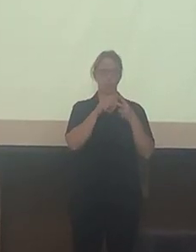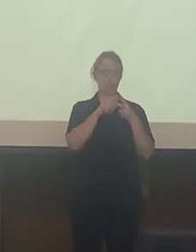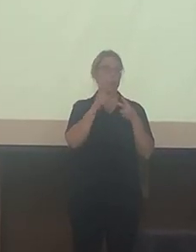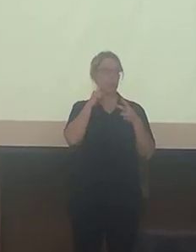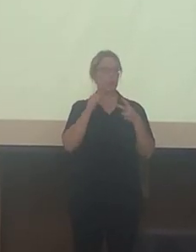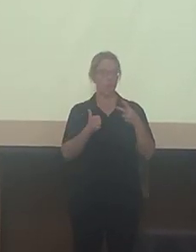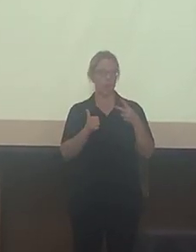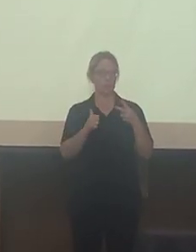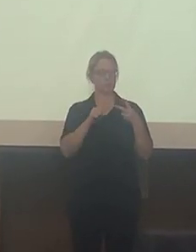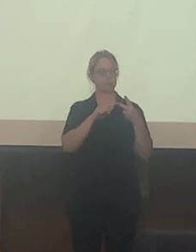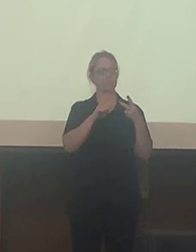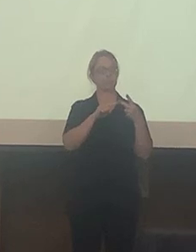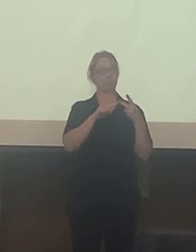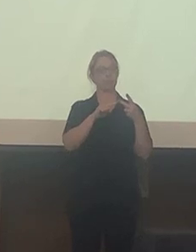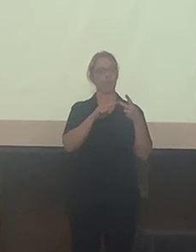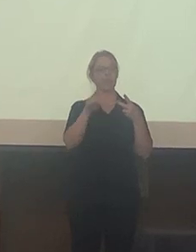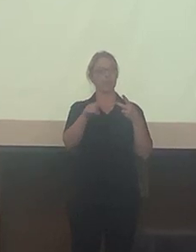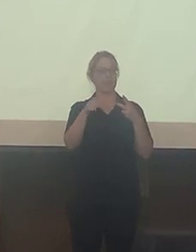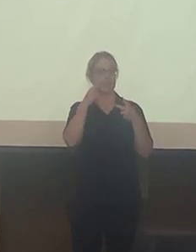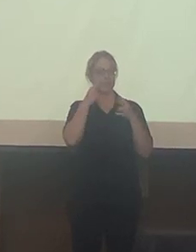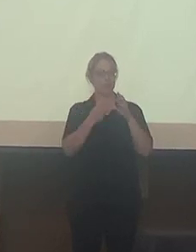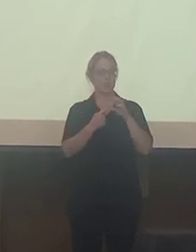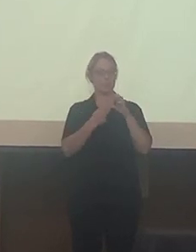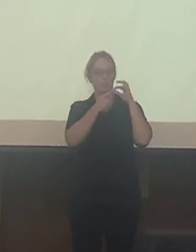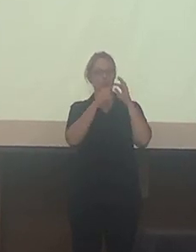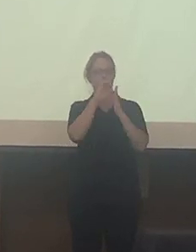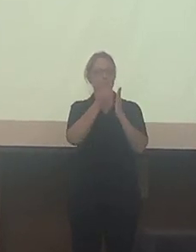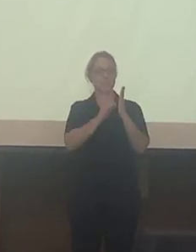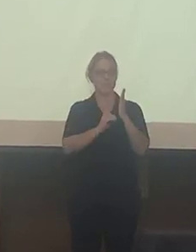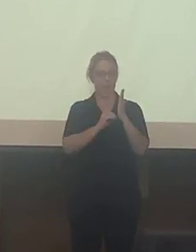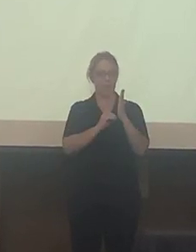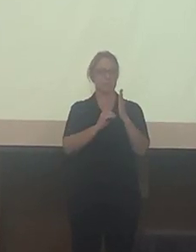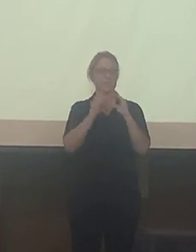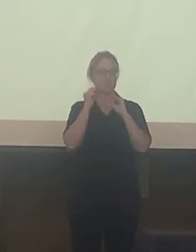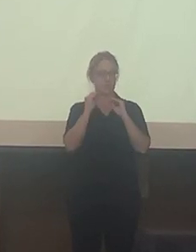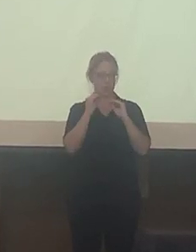but you also have to have the need for specially designed instruction and that's what brings you to